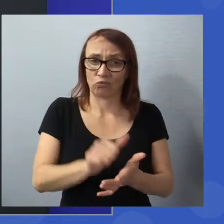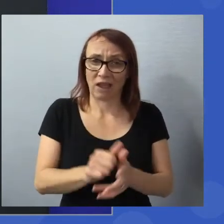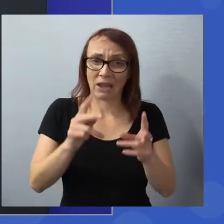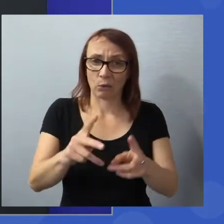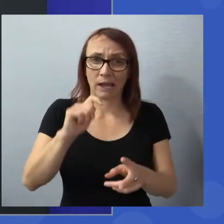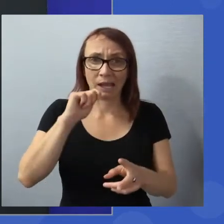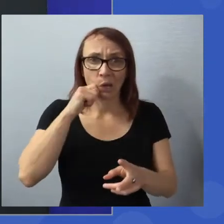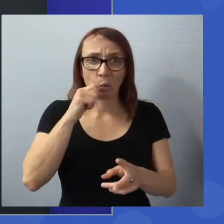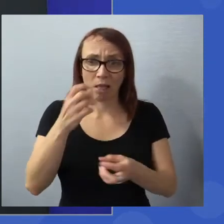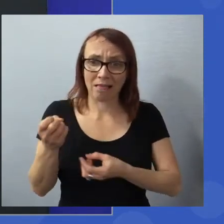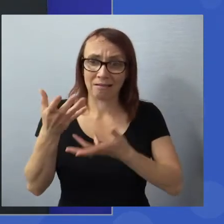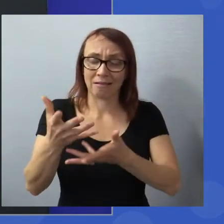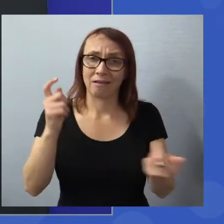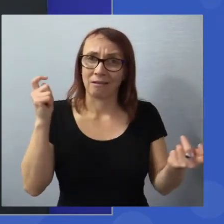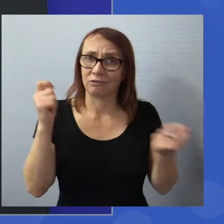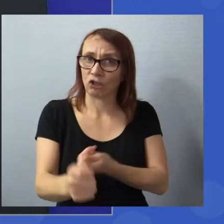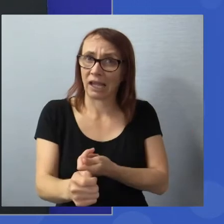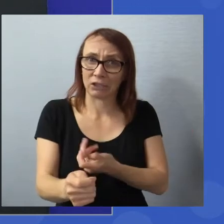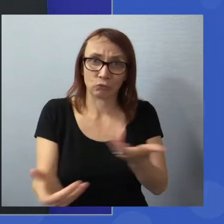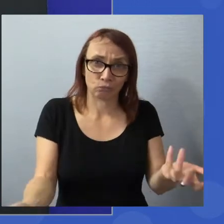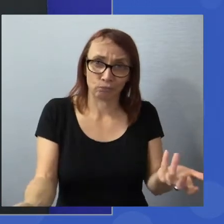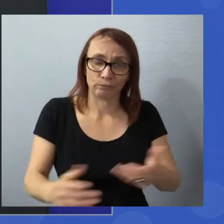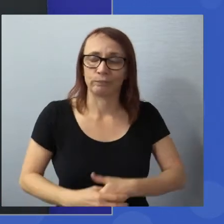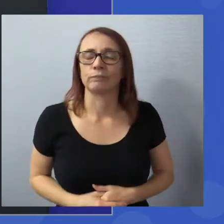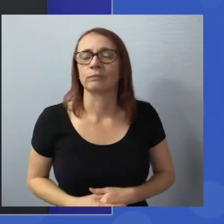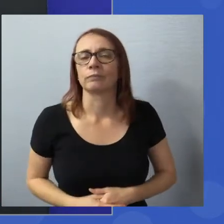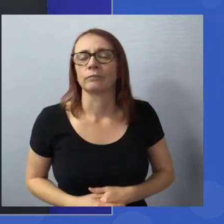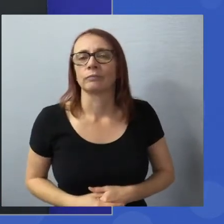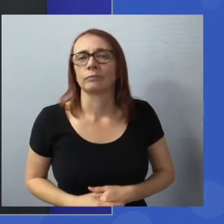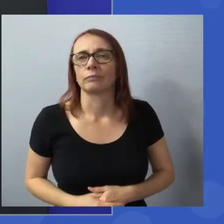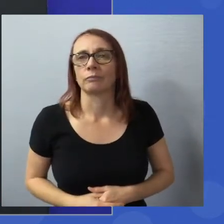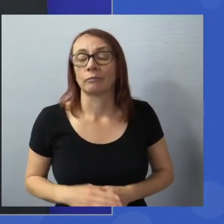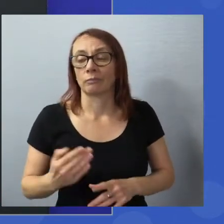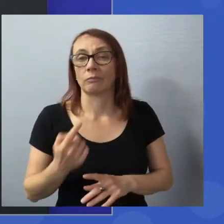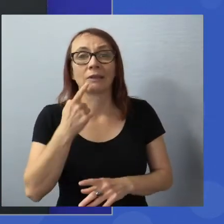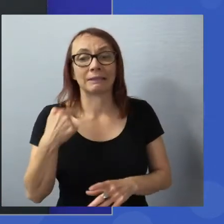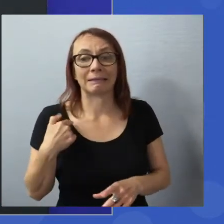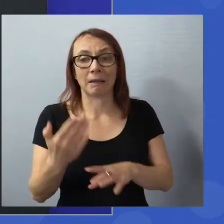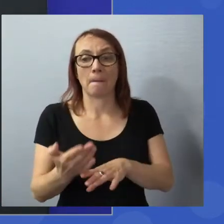really big change so during the session before lunch yesterday you you brought